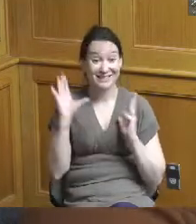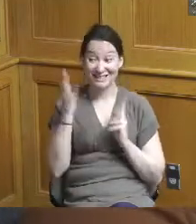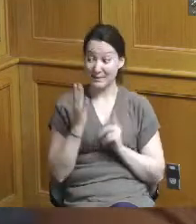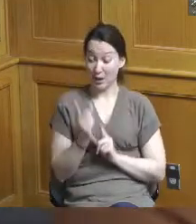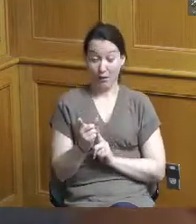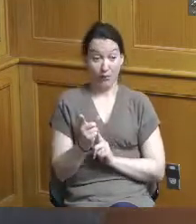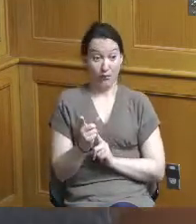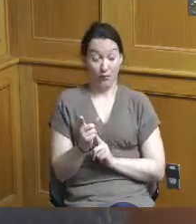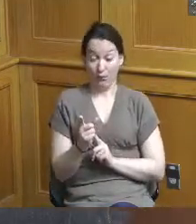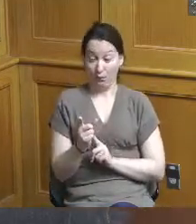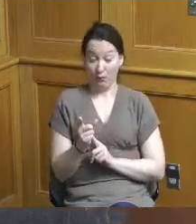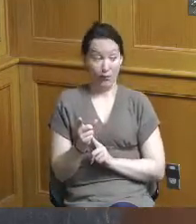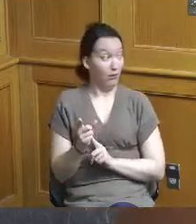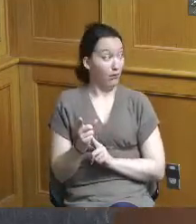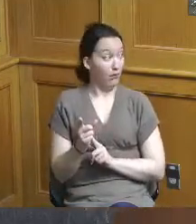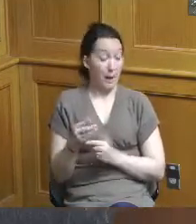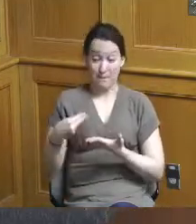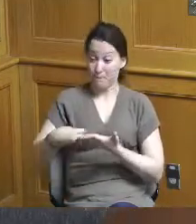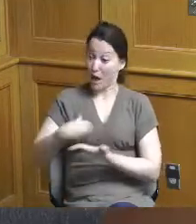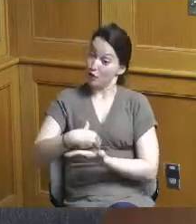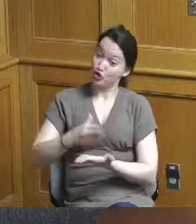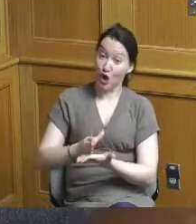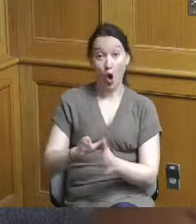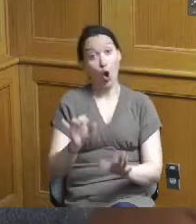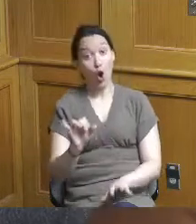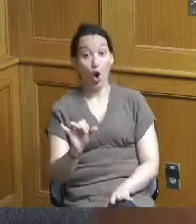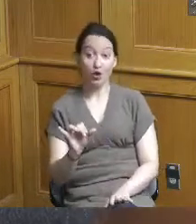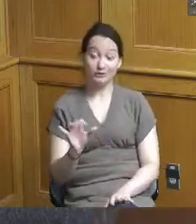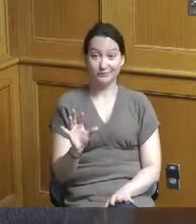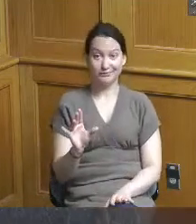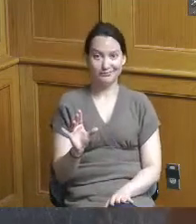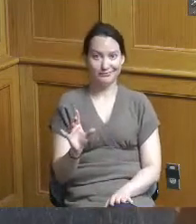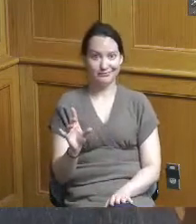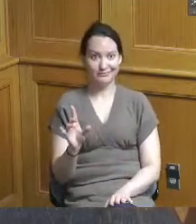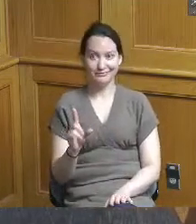these these because we have a budget and we say oh we gotta we can't give the taxpayers